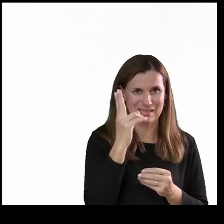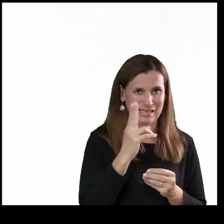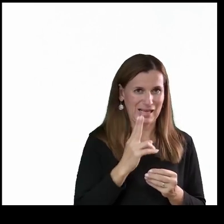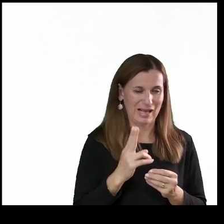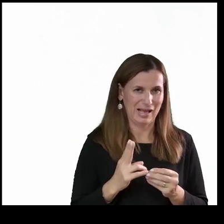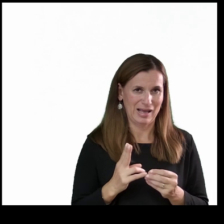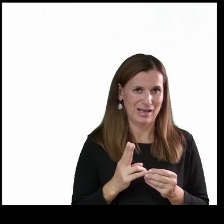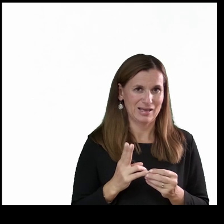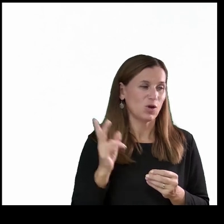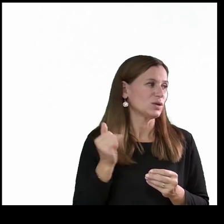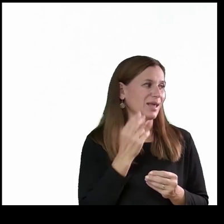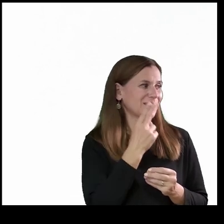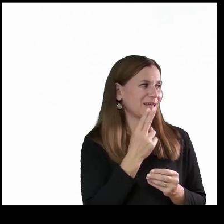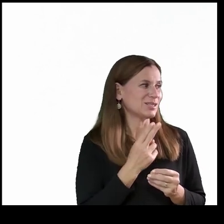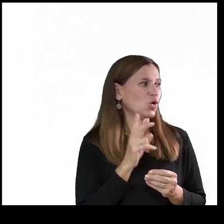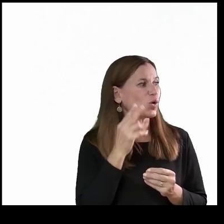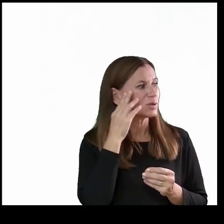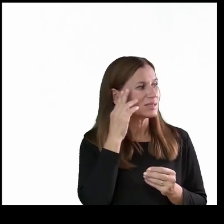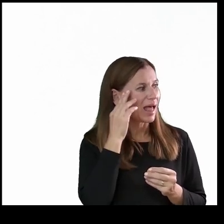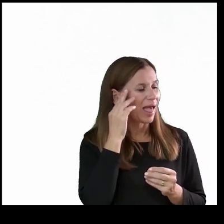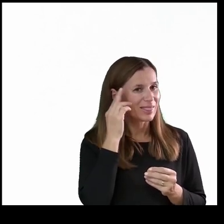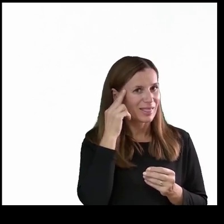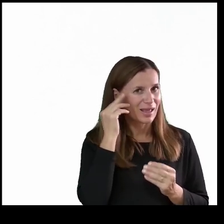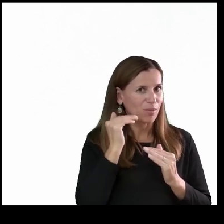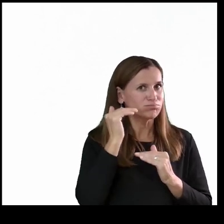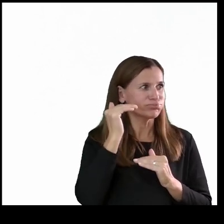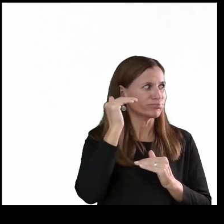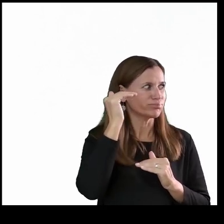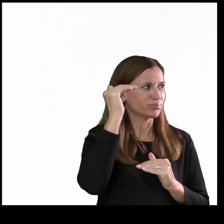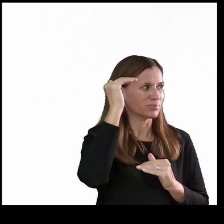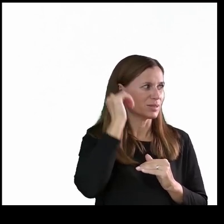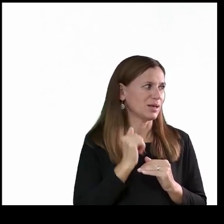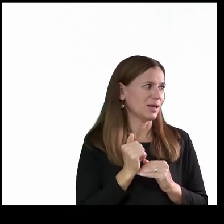knowledge is growing and we must do something.